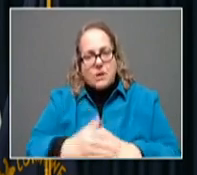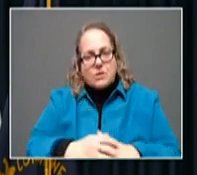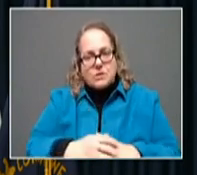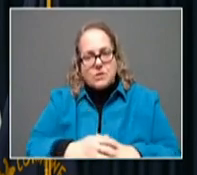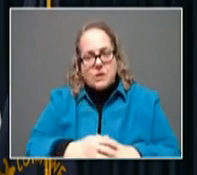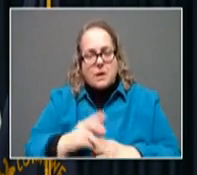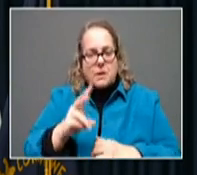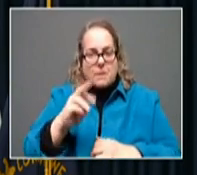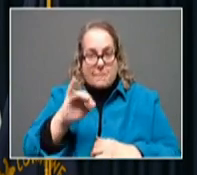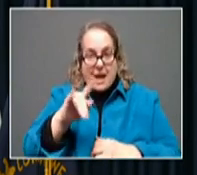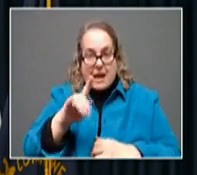variants that emerged.